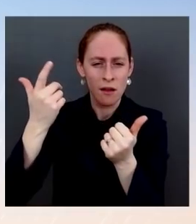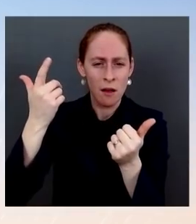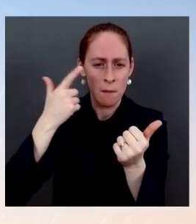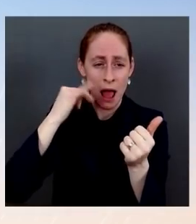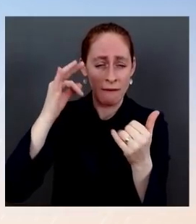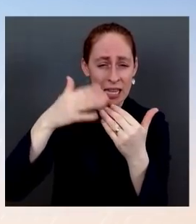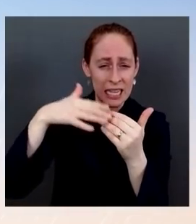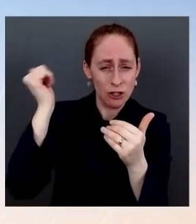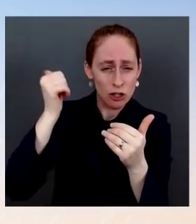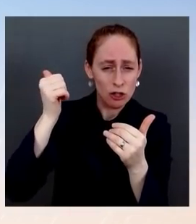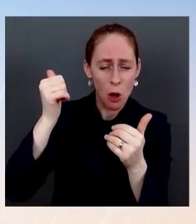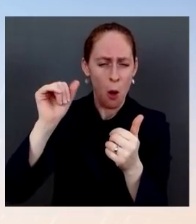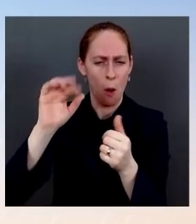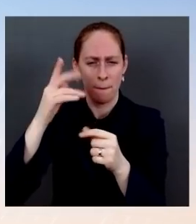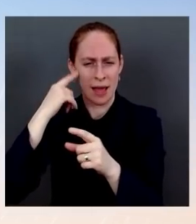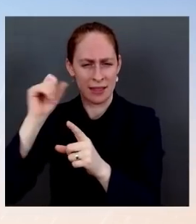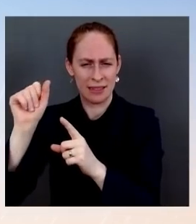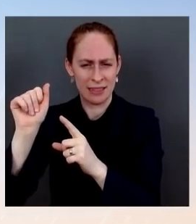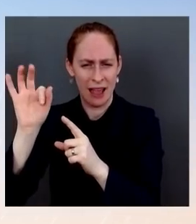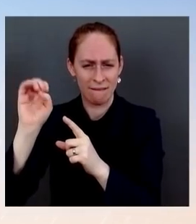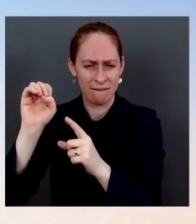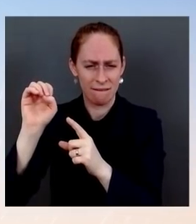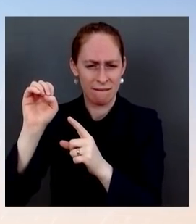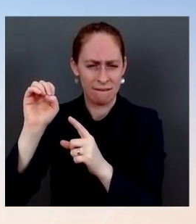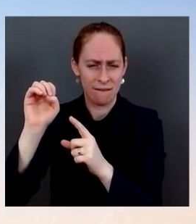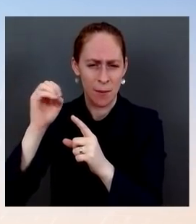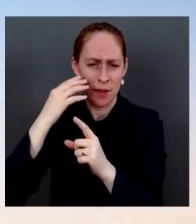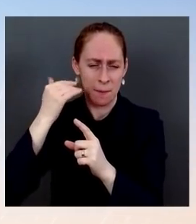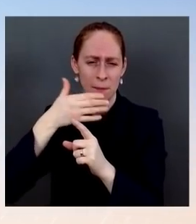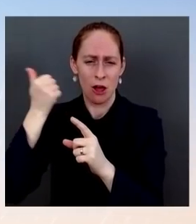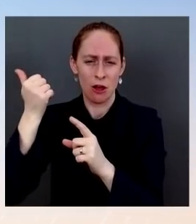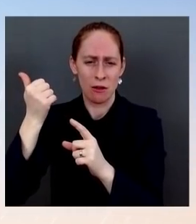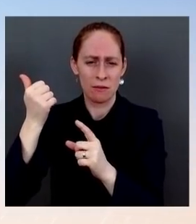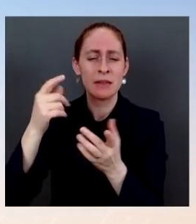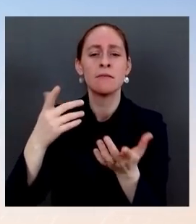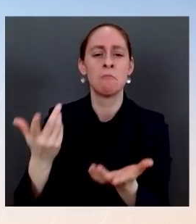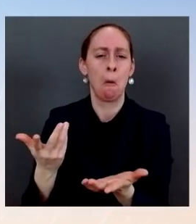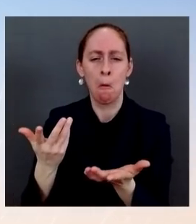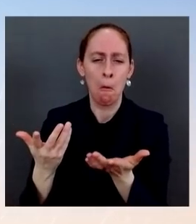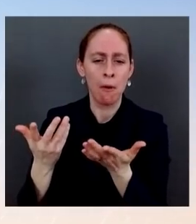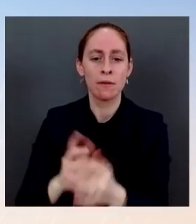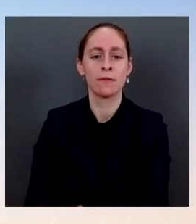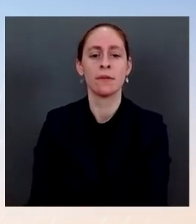the NEC director was wearing a mask as he sat on the stage opposite the President. Was there a particular reason?